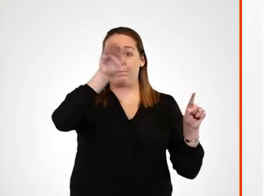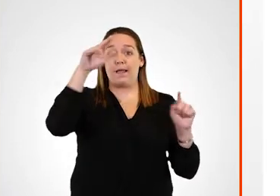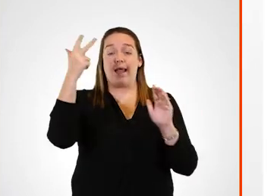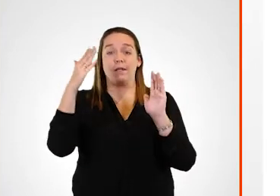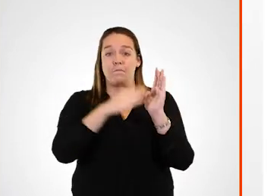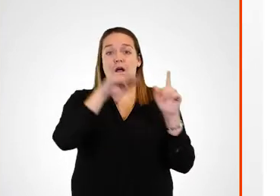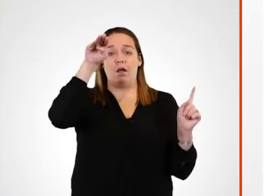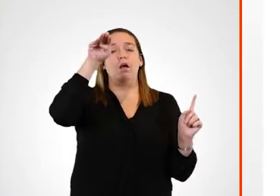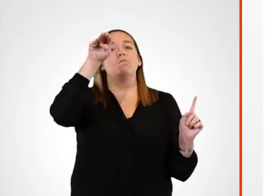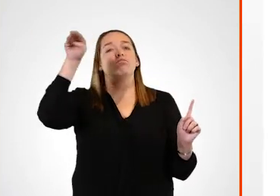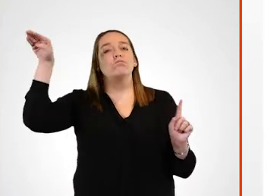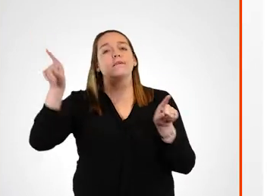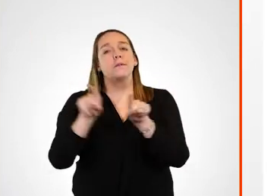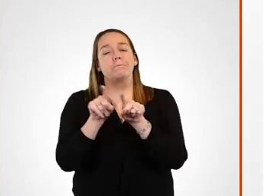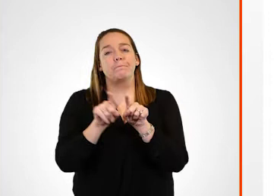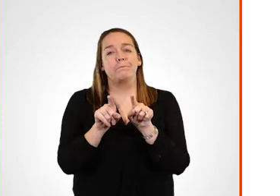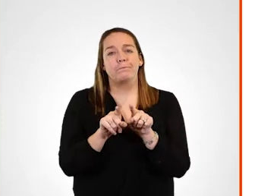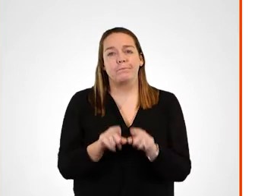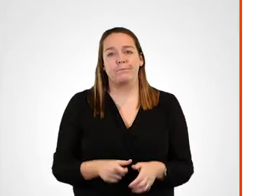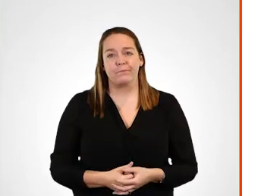and a plateau after that.